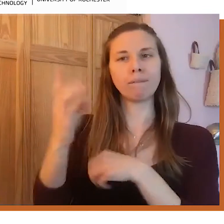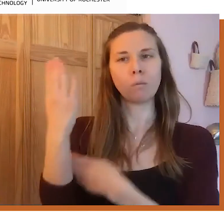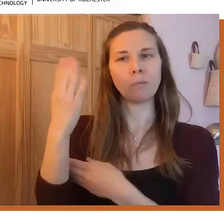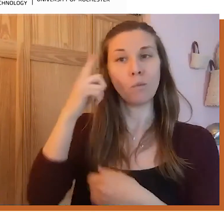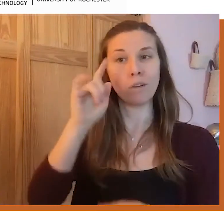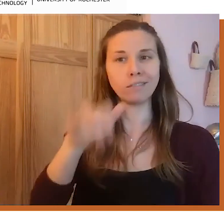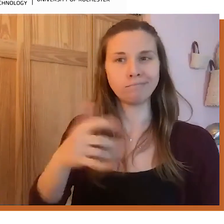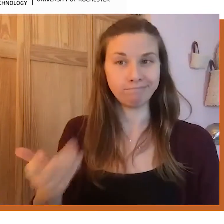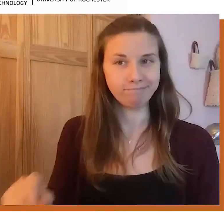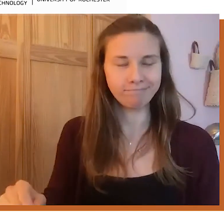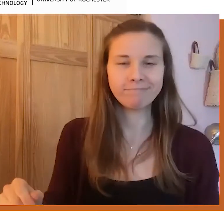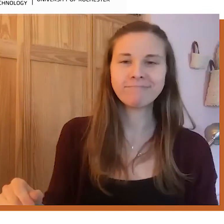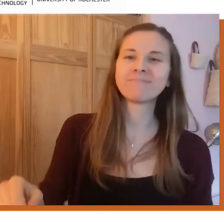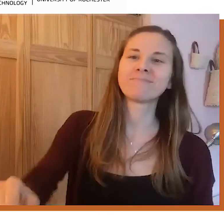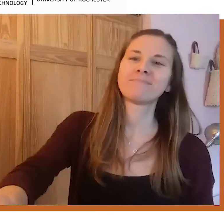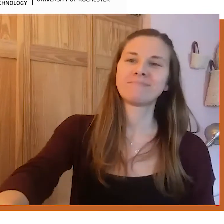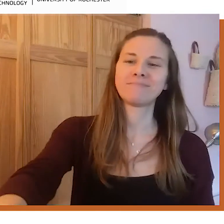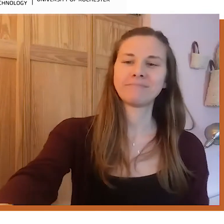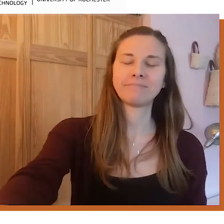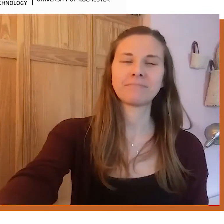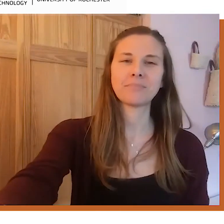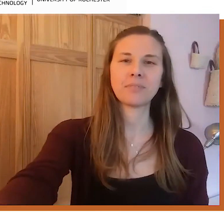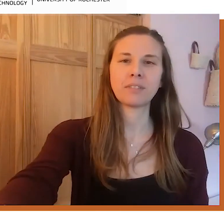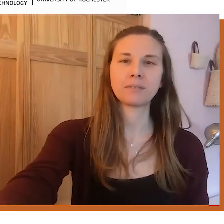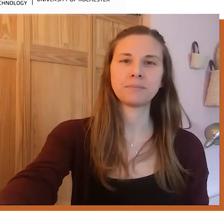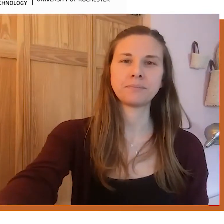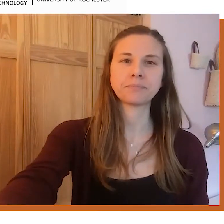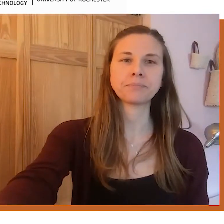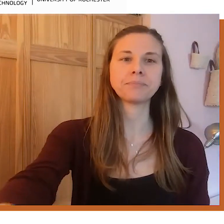at 8:00 every morning to keep working on it, and women's health research did that...